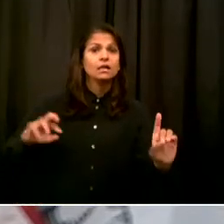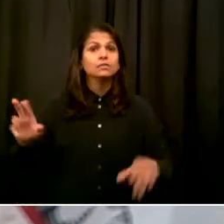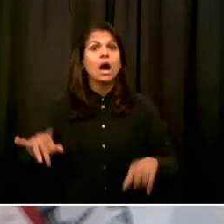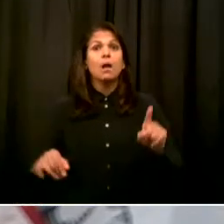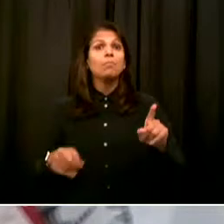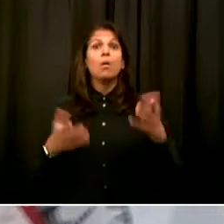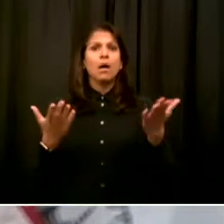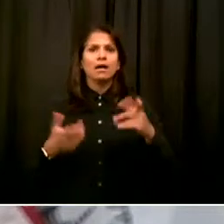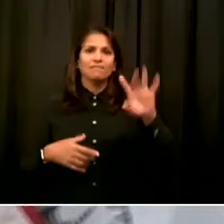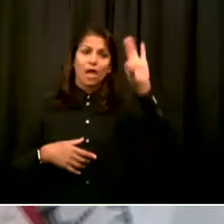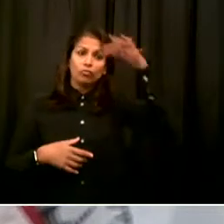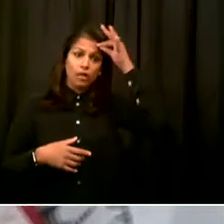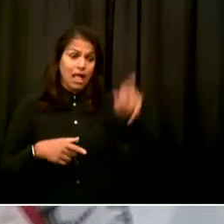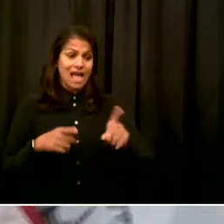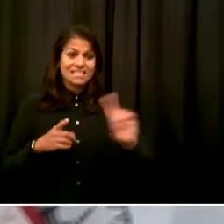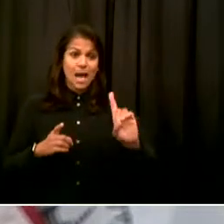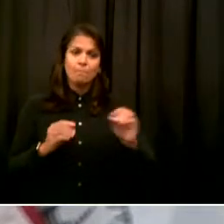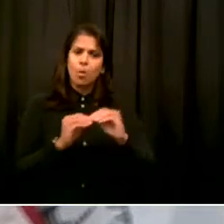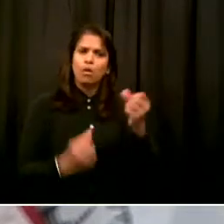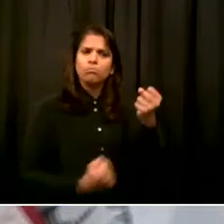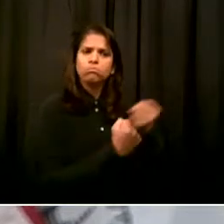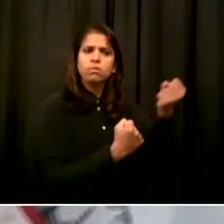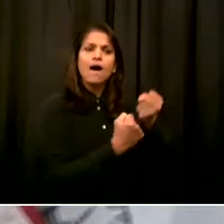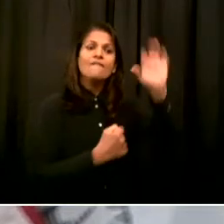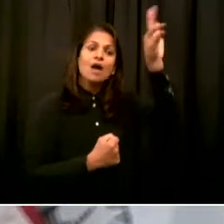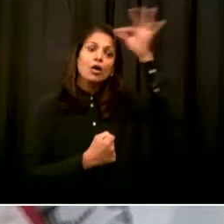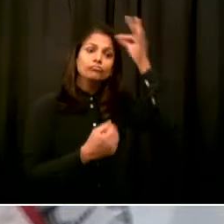ARE TRYING TO GET THE THINGS WE